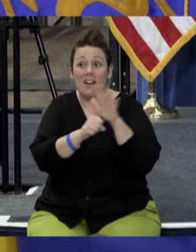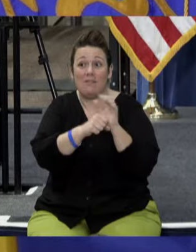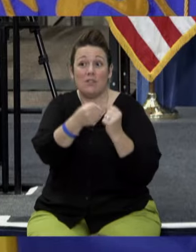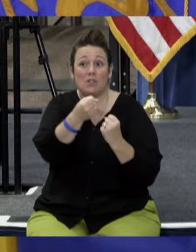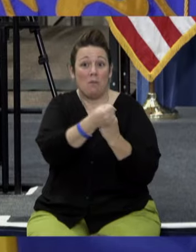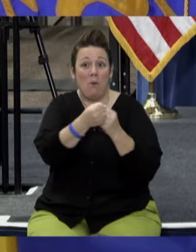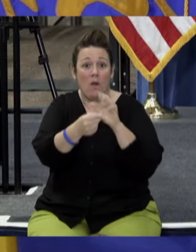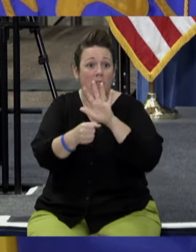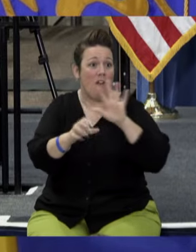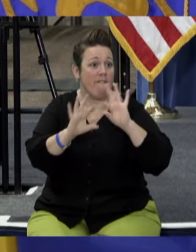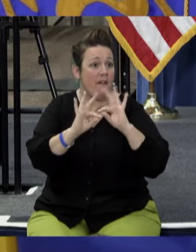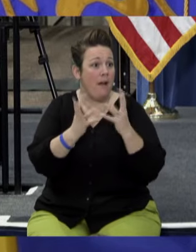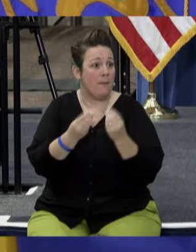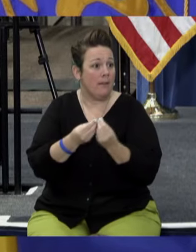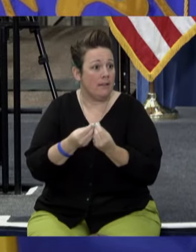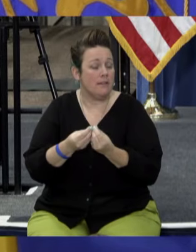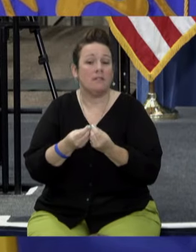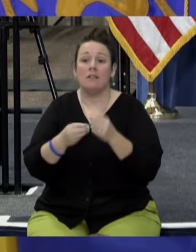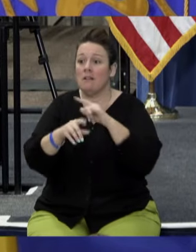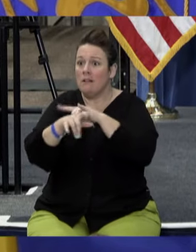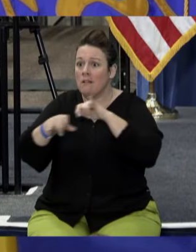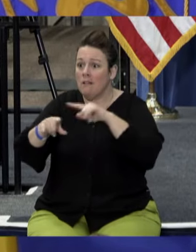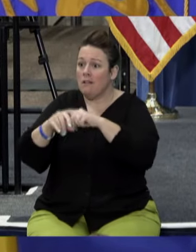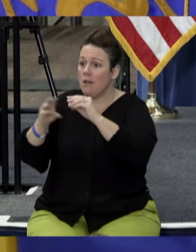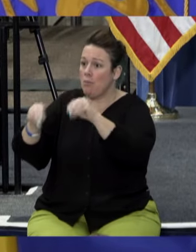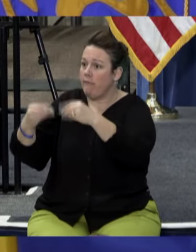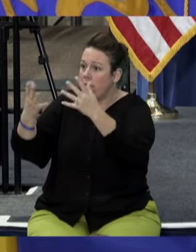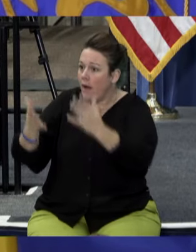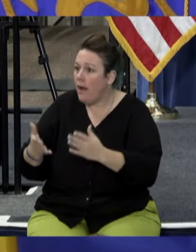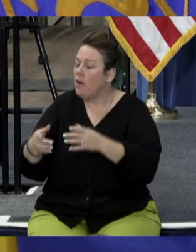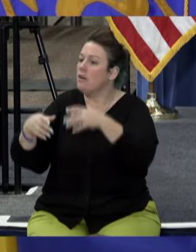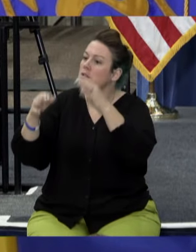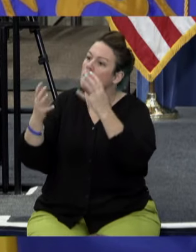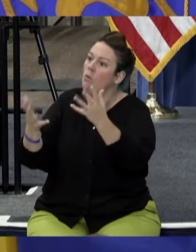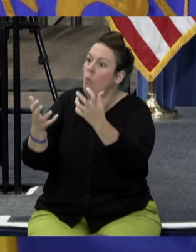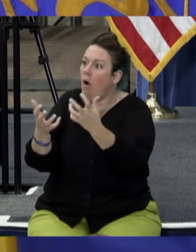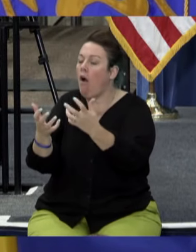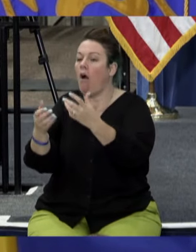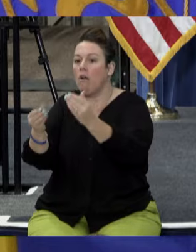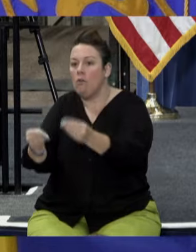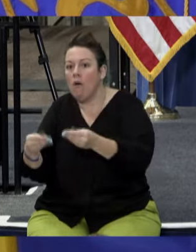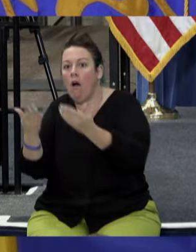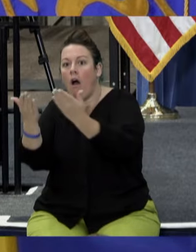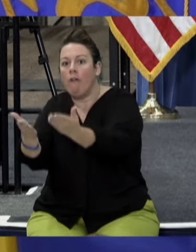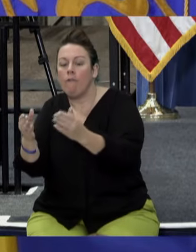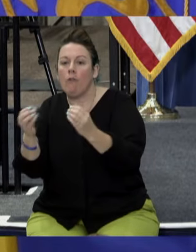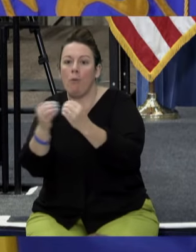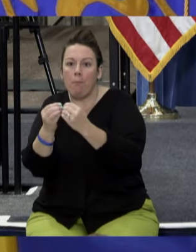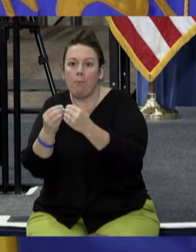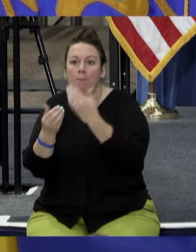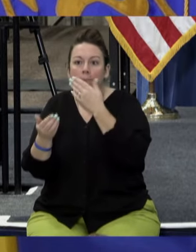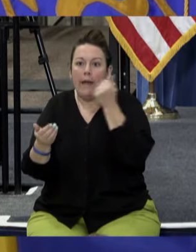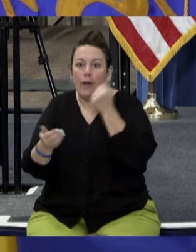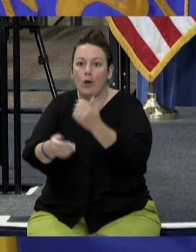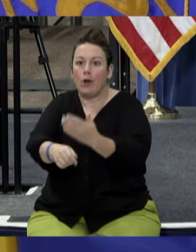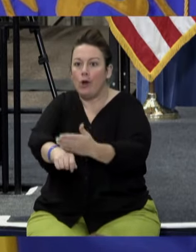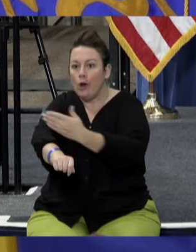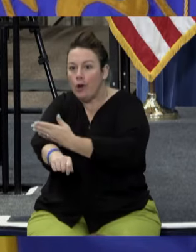Meanwhile, providers desperately want to offer better wages. Lacking the funding to do so,